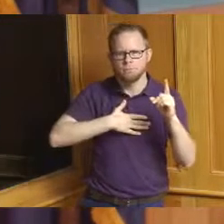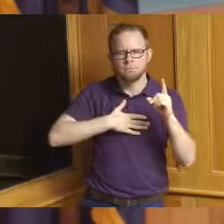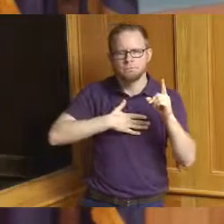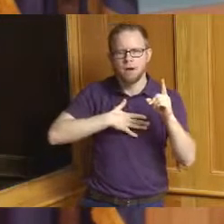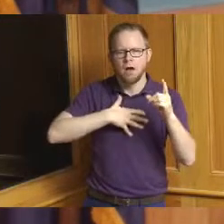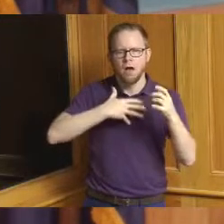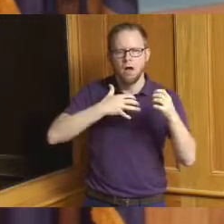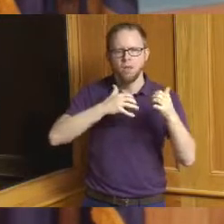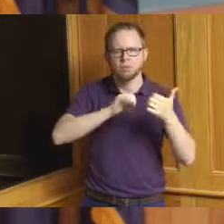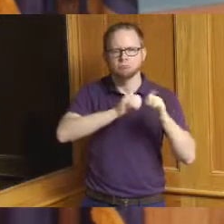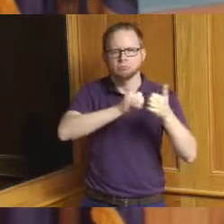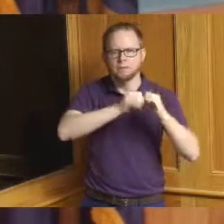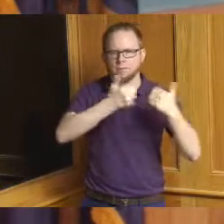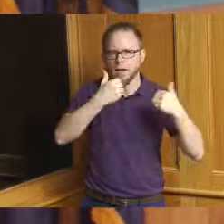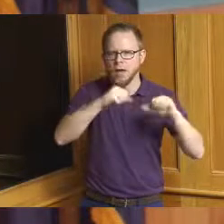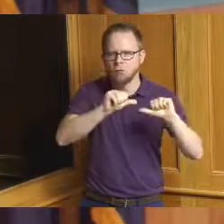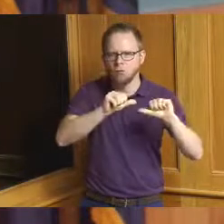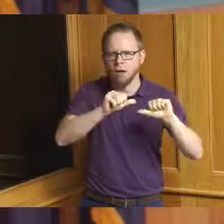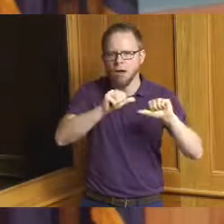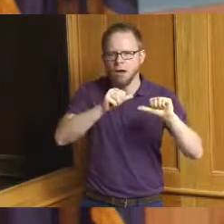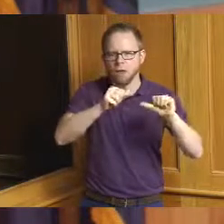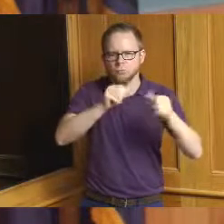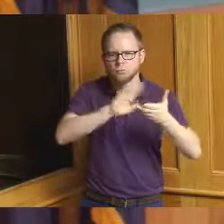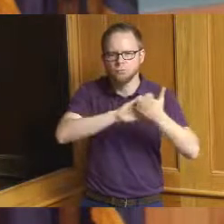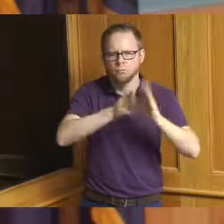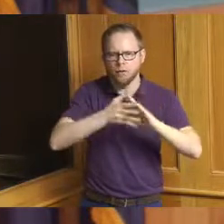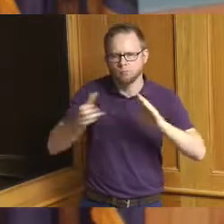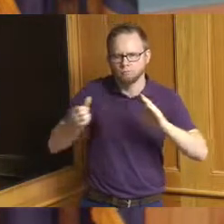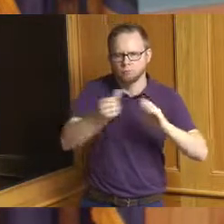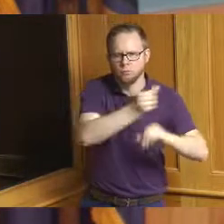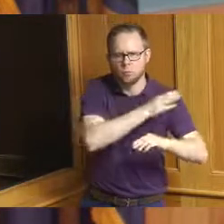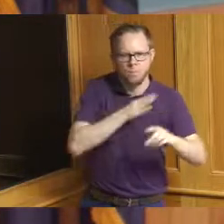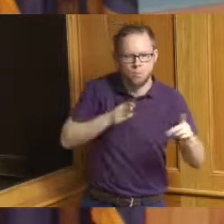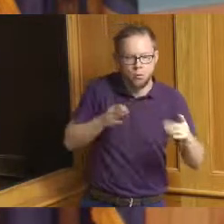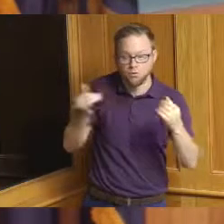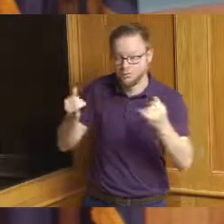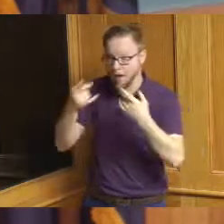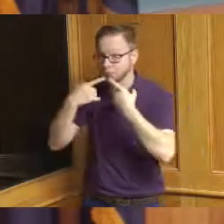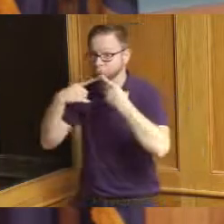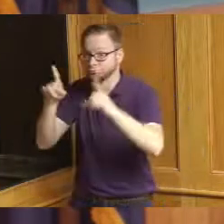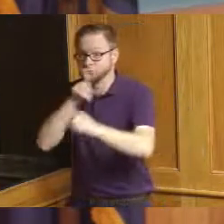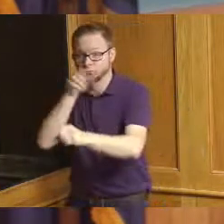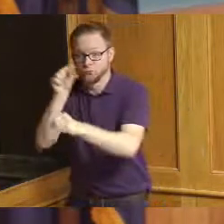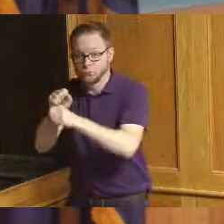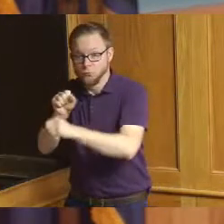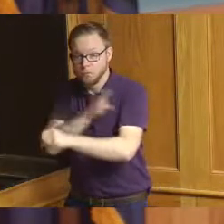and have some of those things included and implemented and i look forward to getting a little